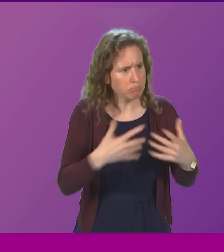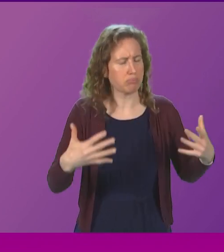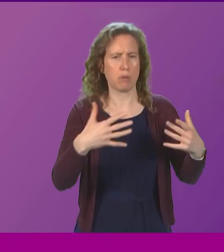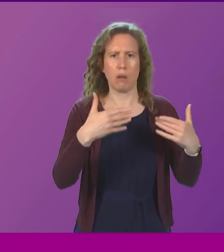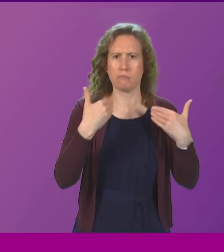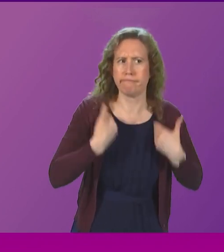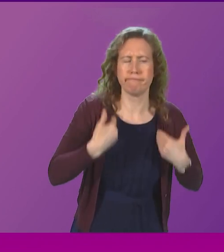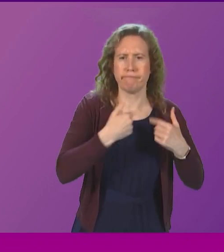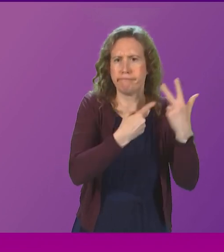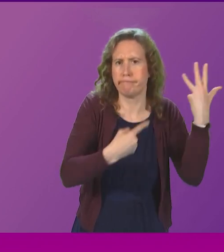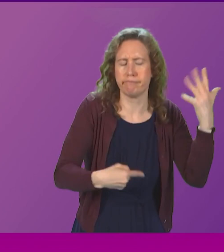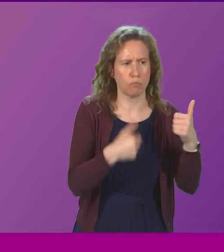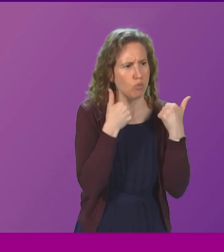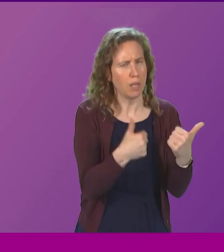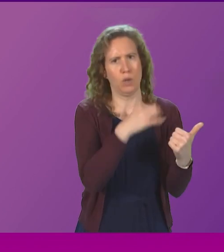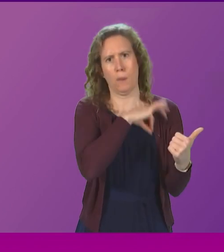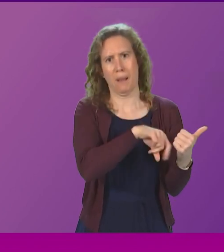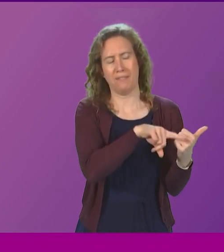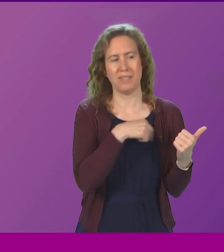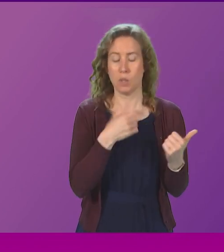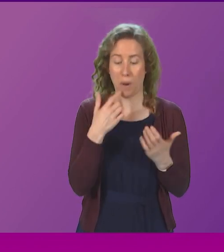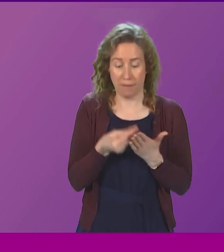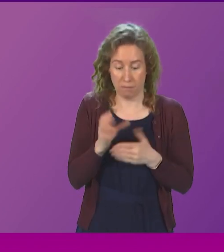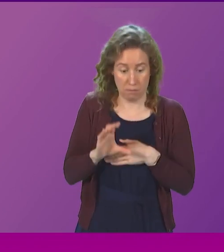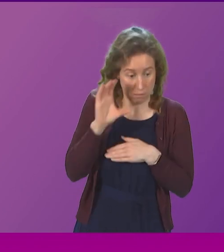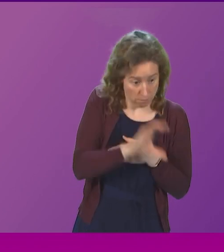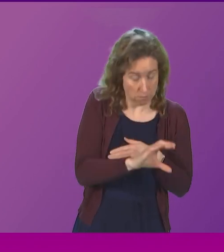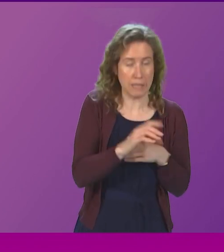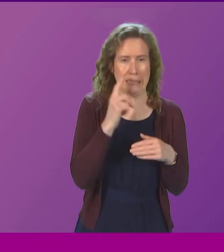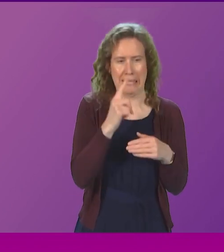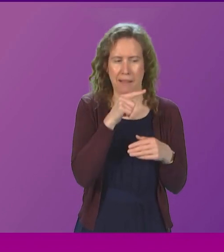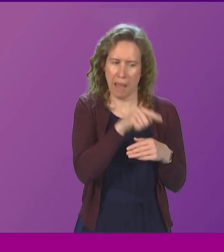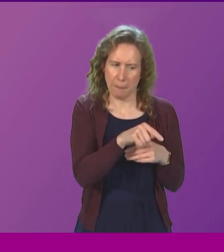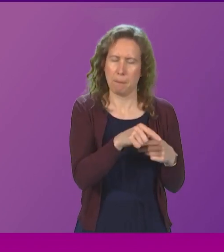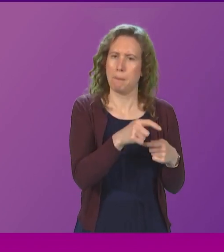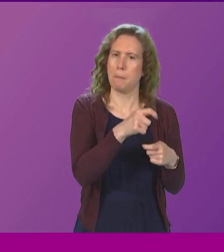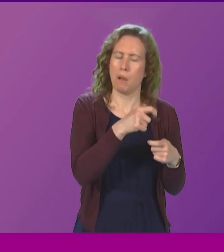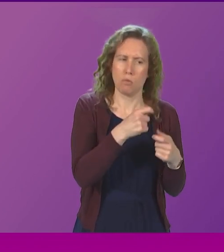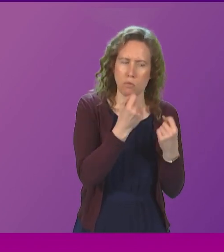It is great to see funding to the Community of Arran Seabed Trust from the nature restoration